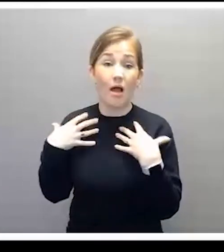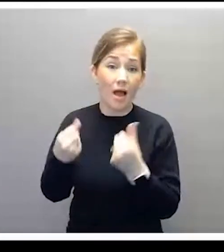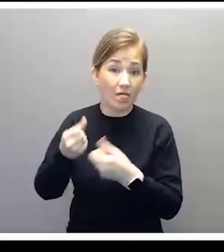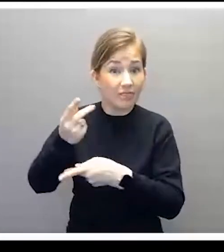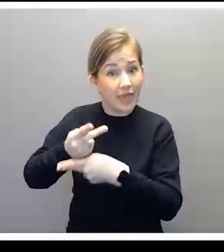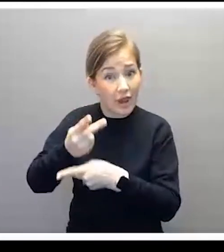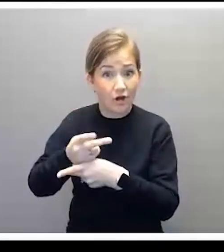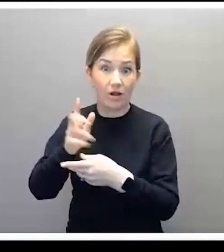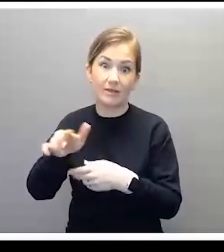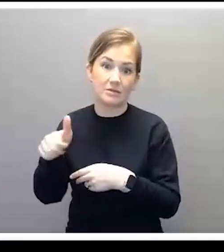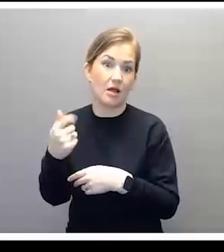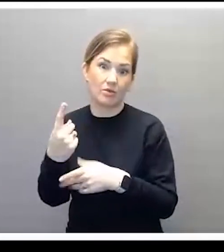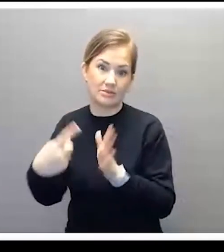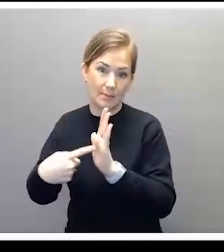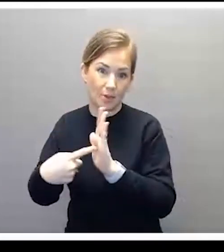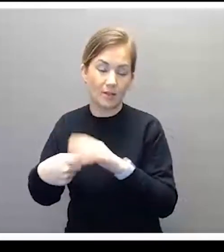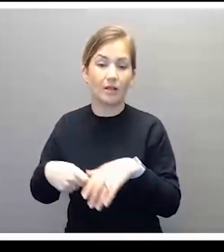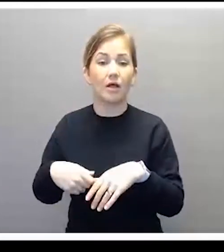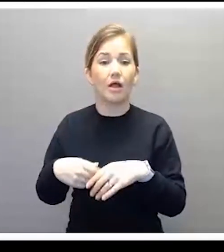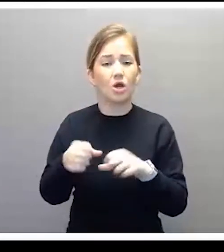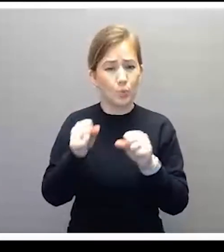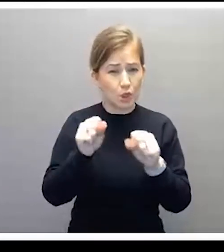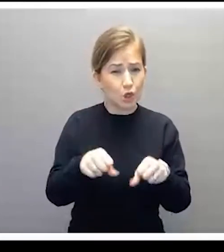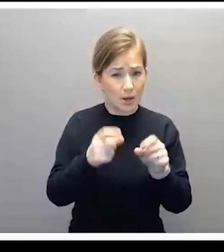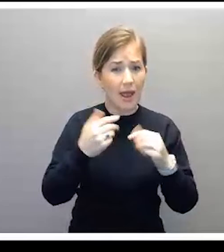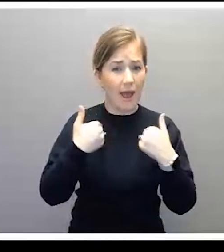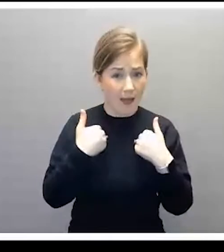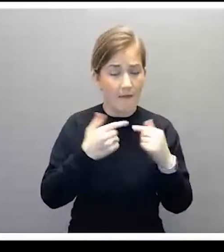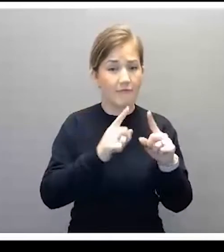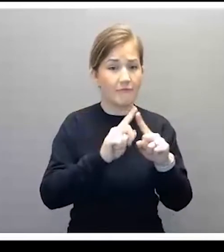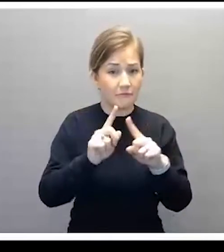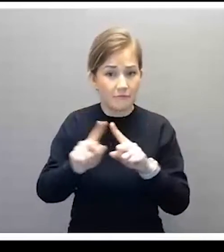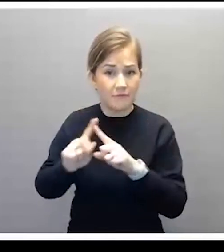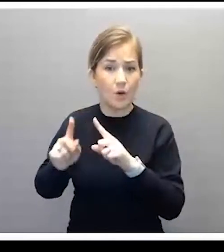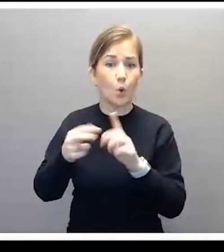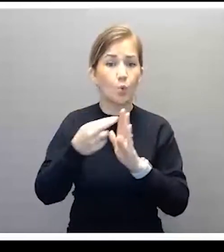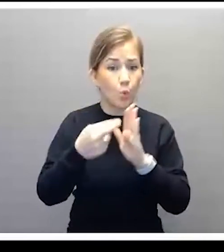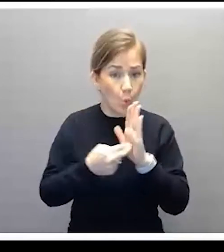and healthcare's another one, which is there could be rules that say,